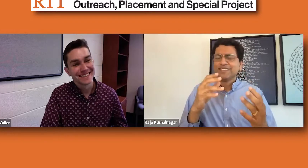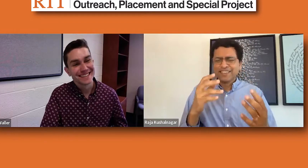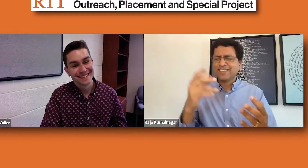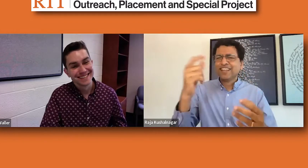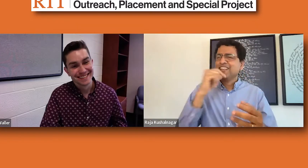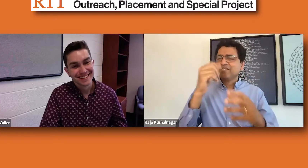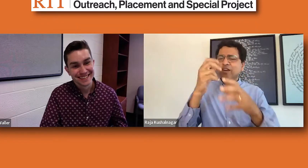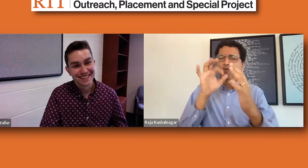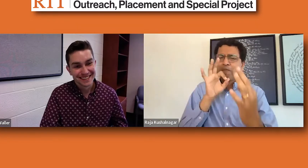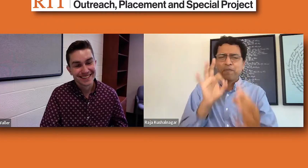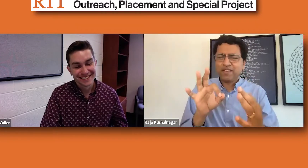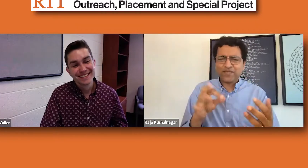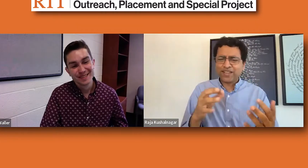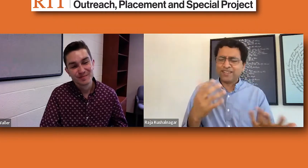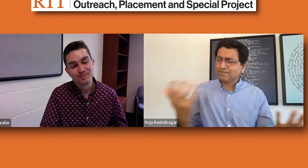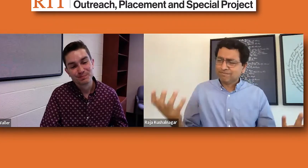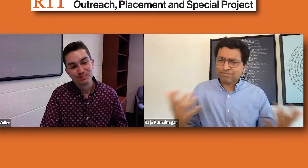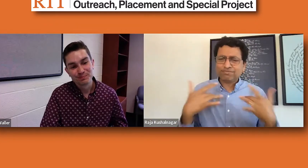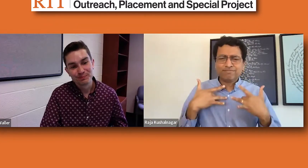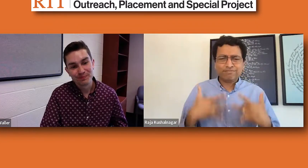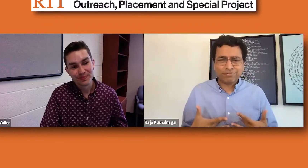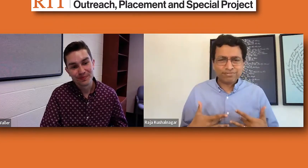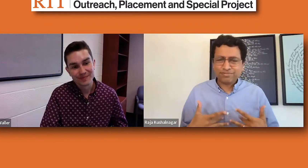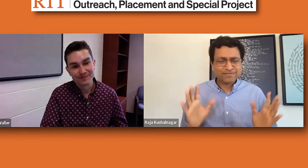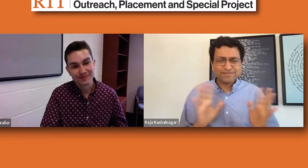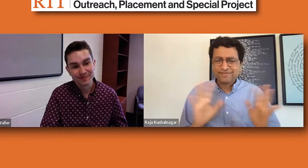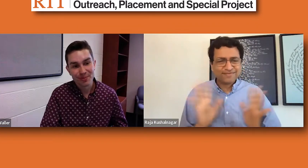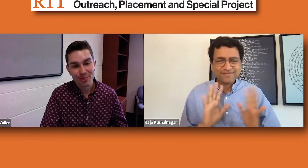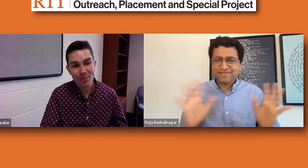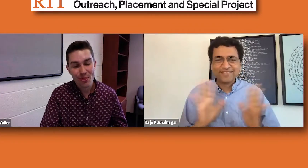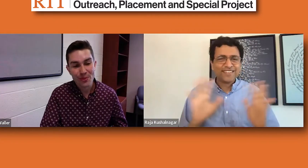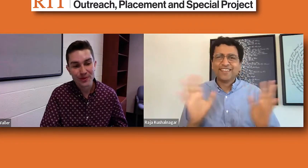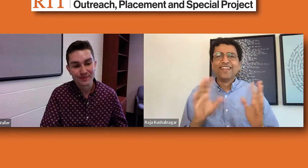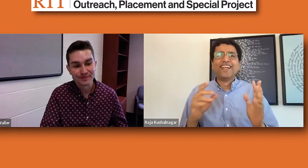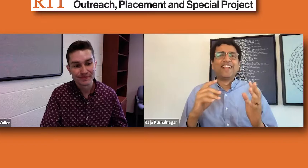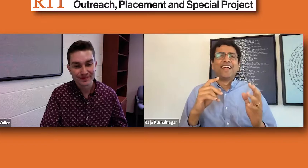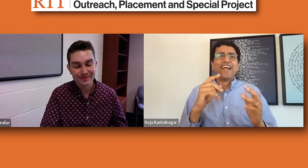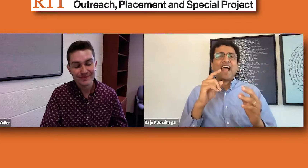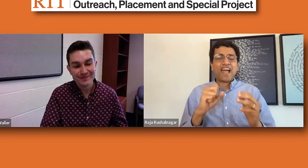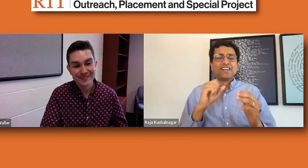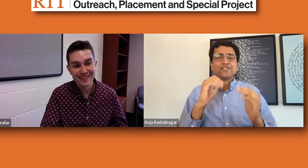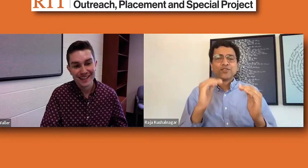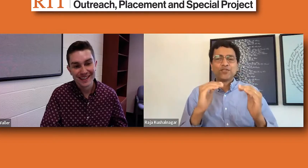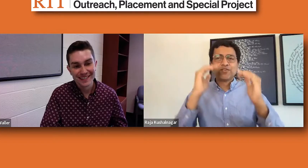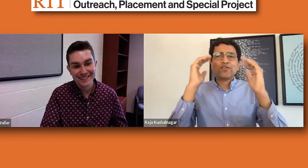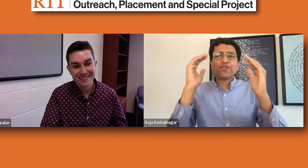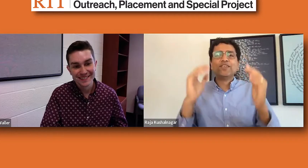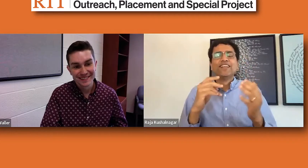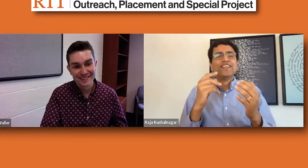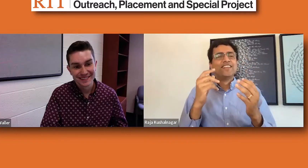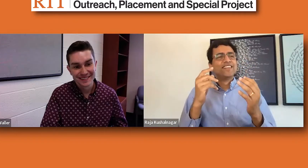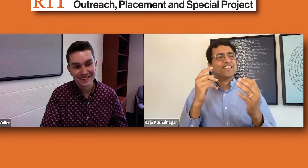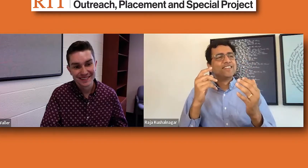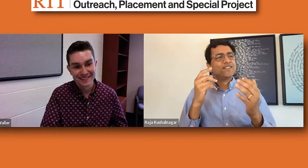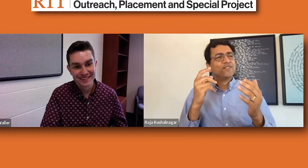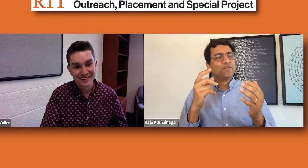I mean, a lot of undergrads think I have to do this perfectly or it's not successful, but that's not true. Yeah,